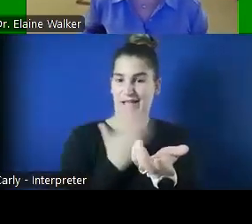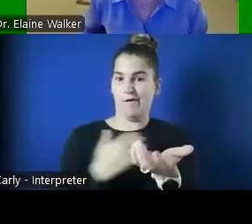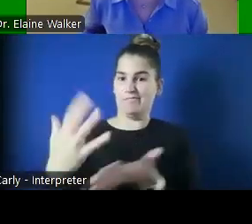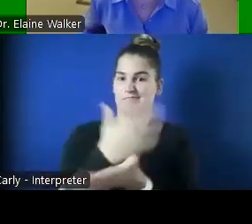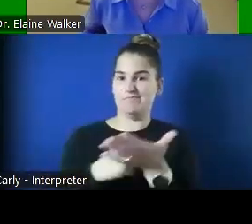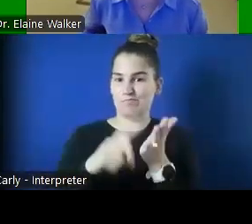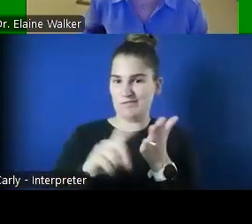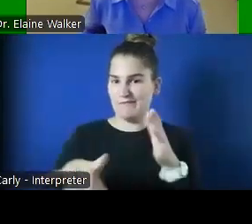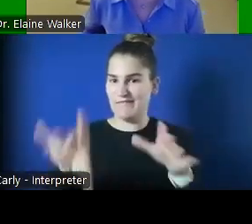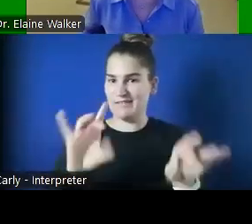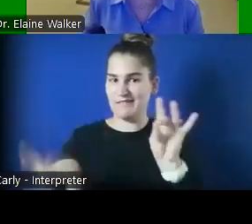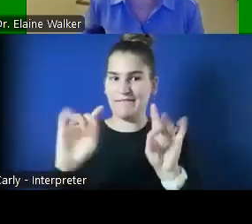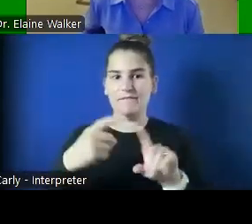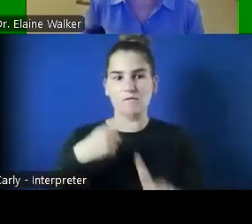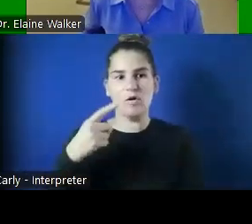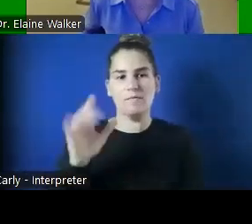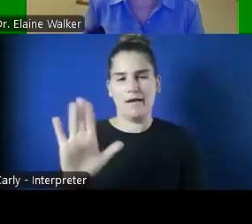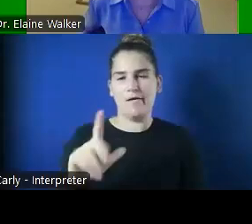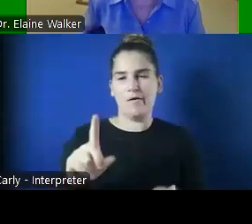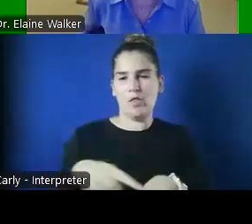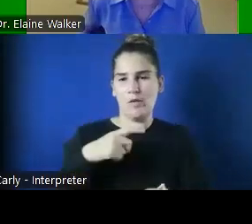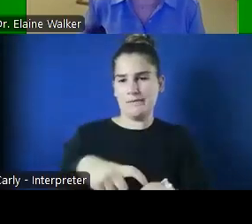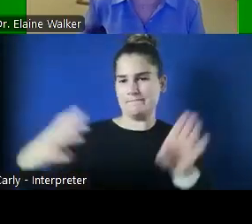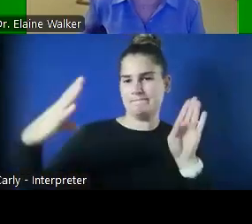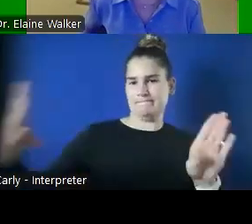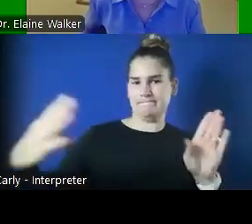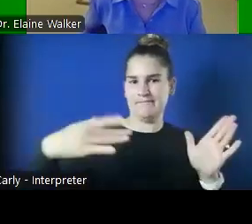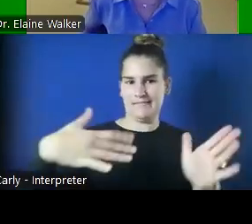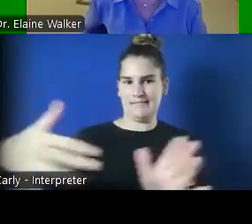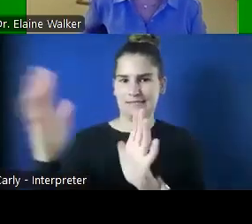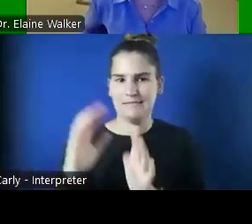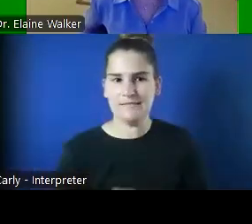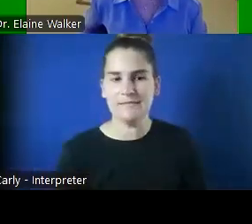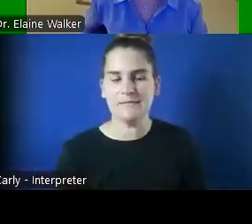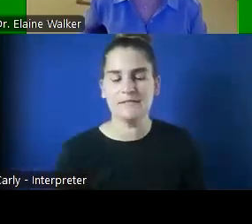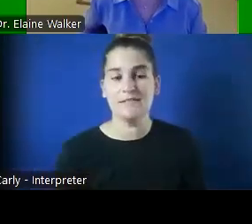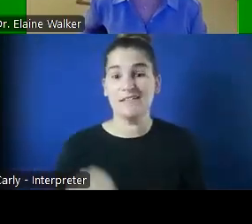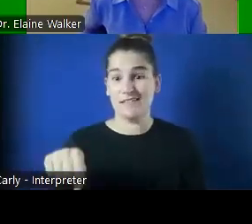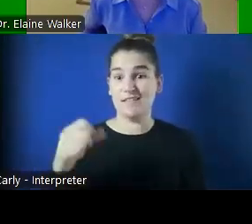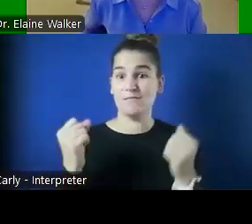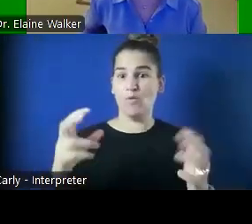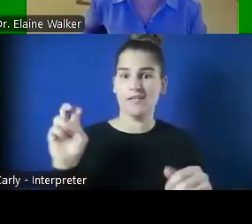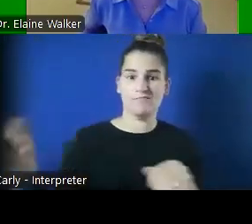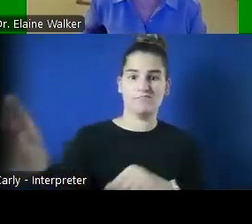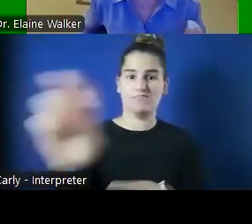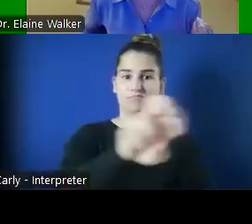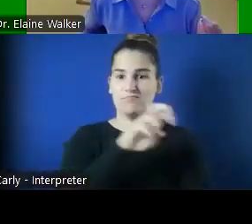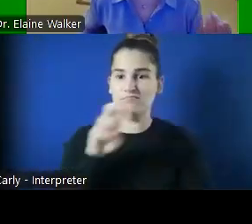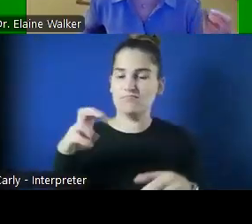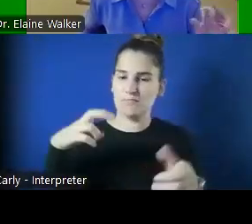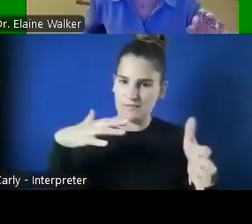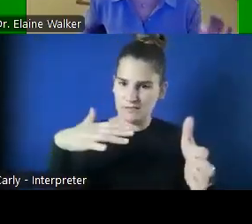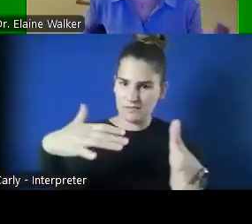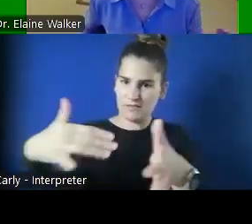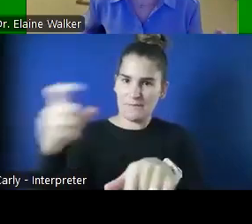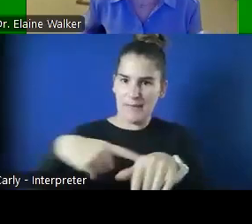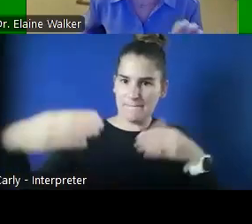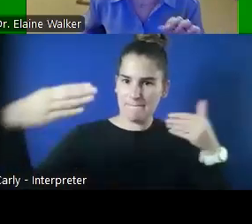American Pro drum longitudinal study this is a multi-site longitudinal study focused on youth